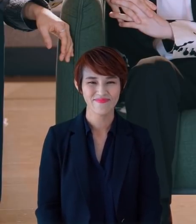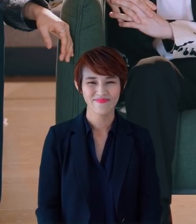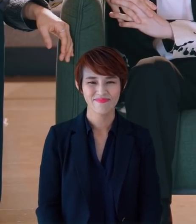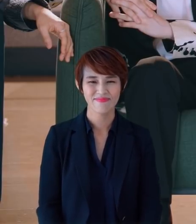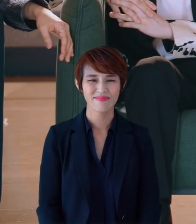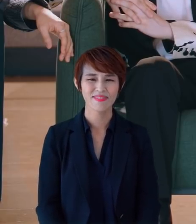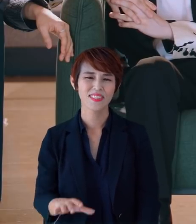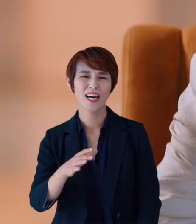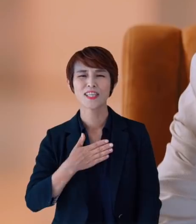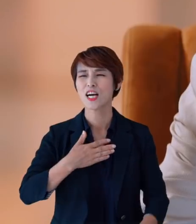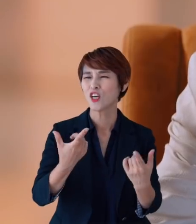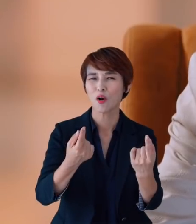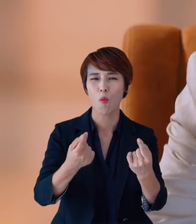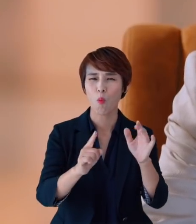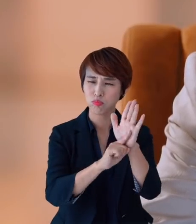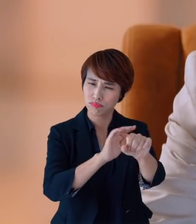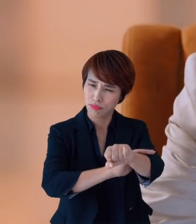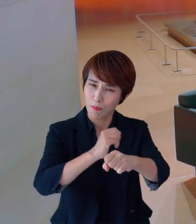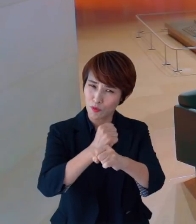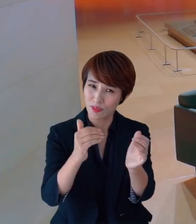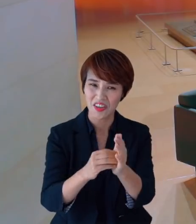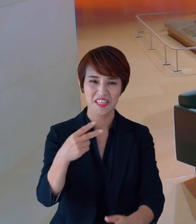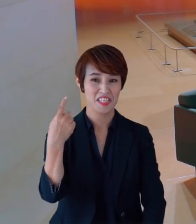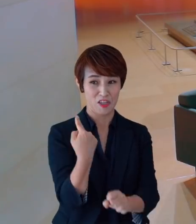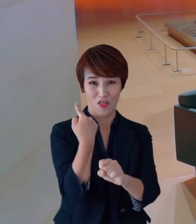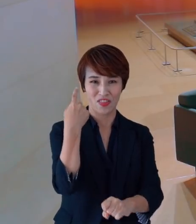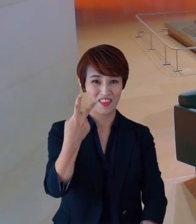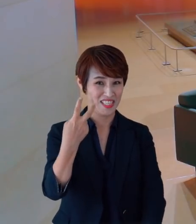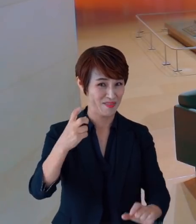[Just like me] The PR videos came out so nice, right? j-hope: This is from 2020.